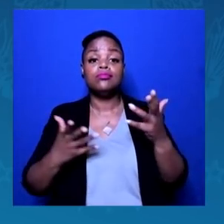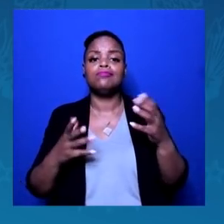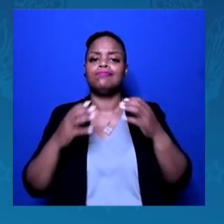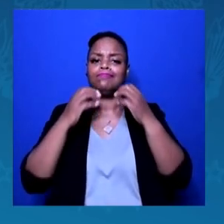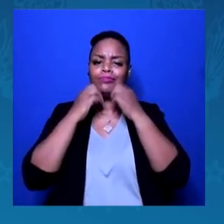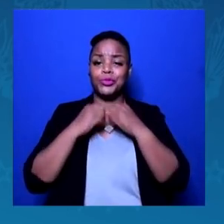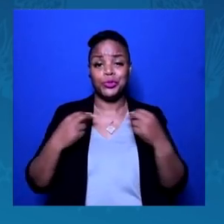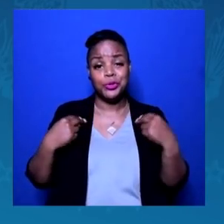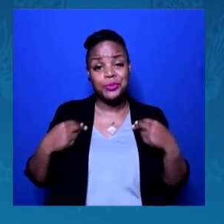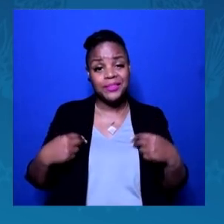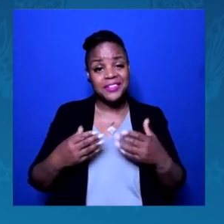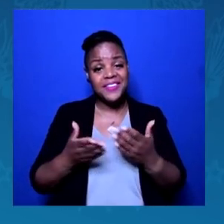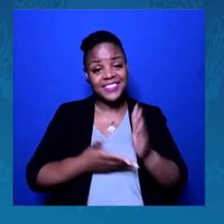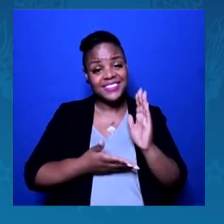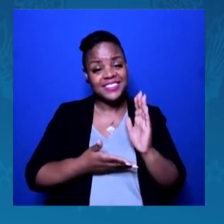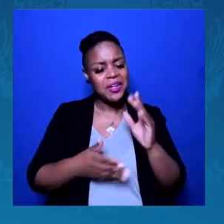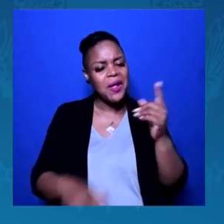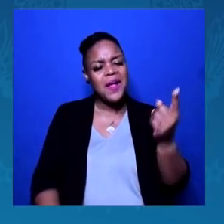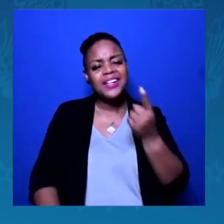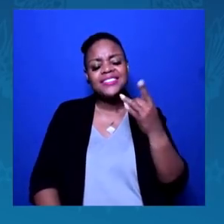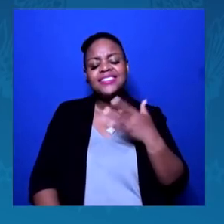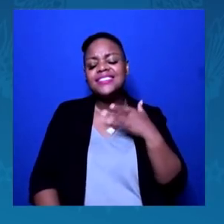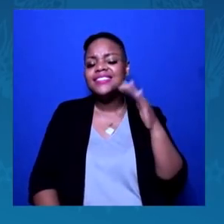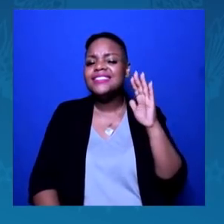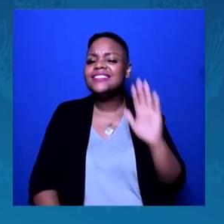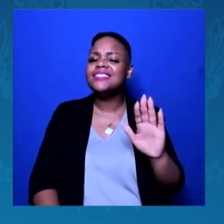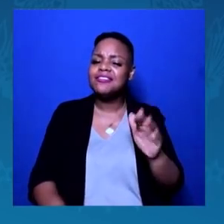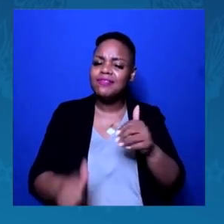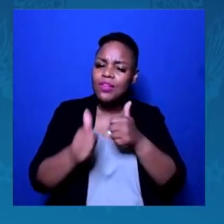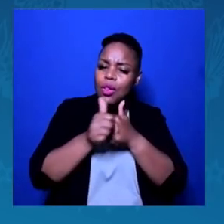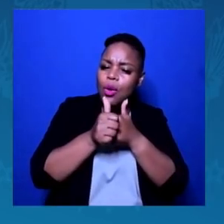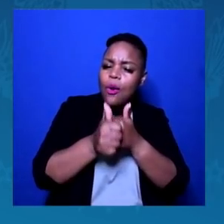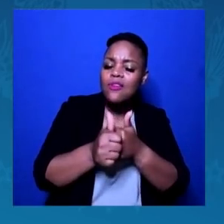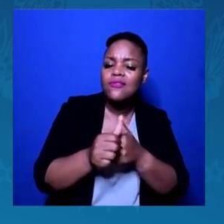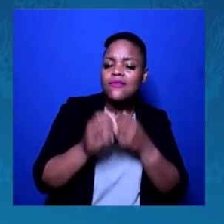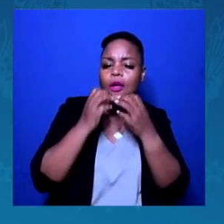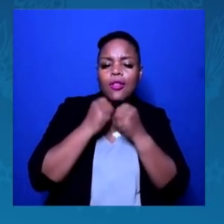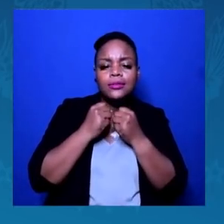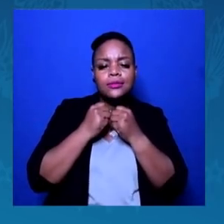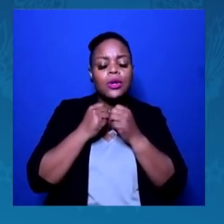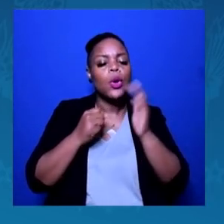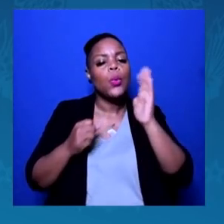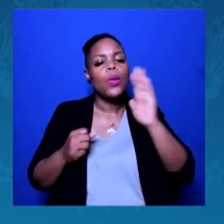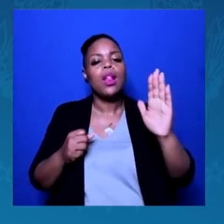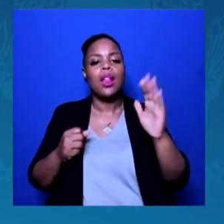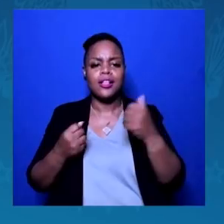and will not shy away from speaking out even when those conversations may be difficult to have